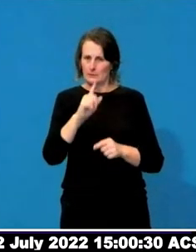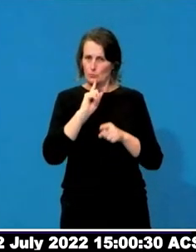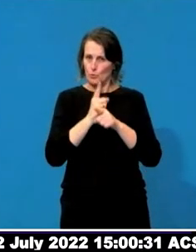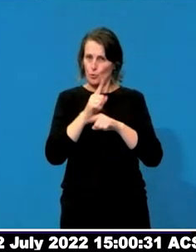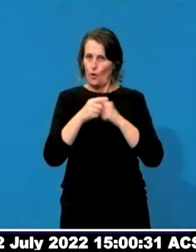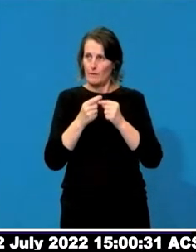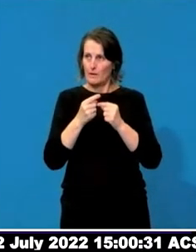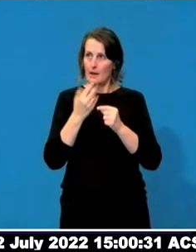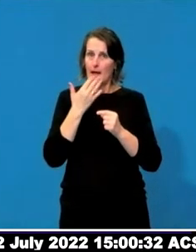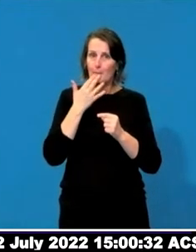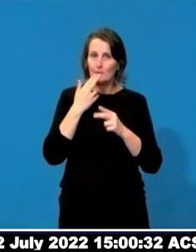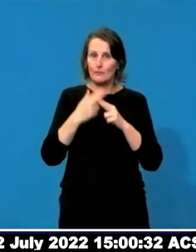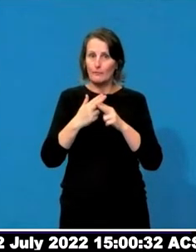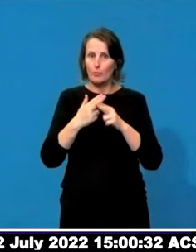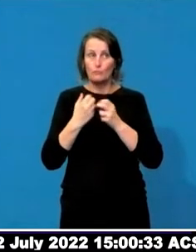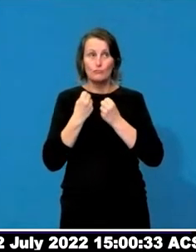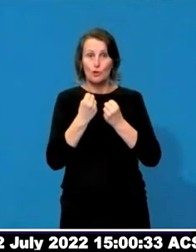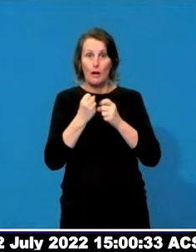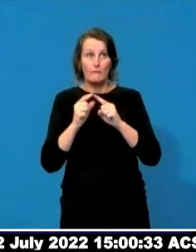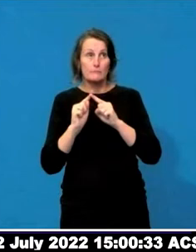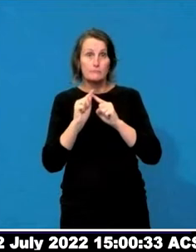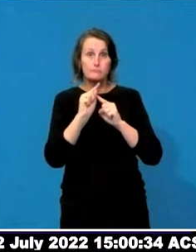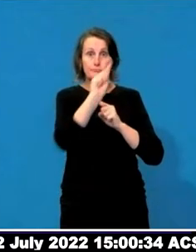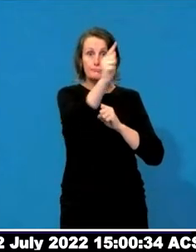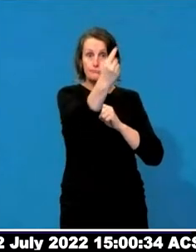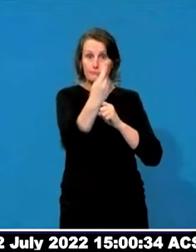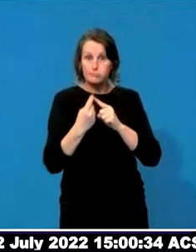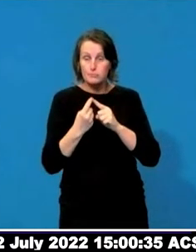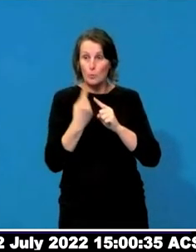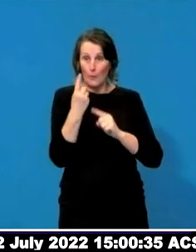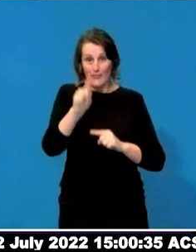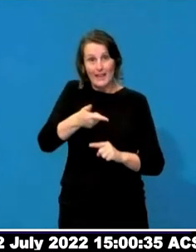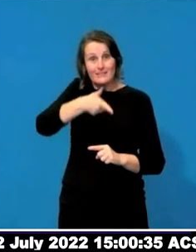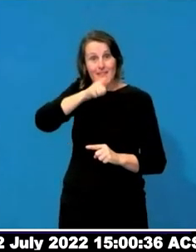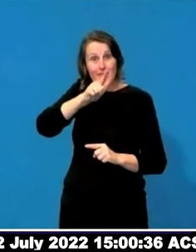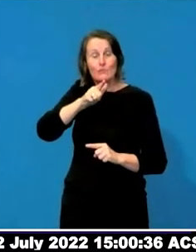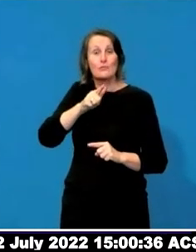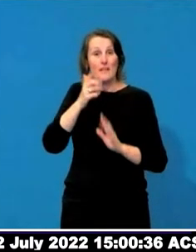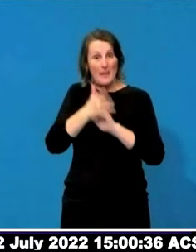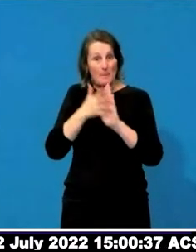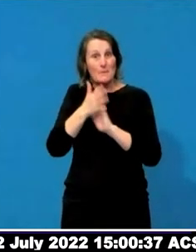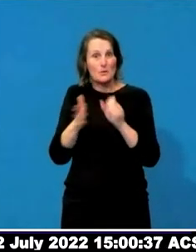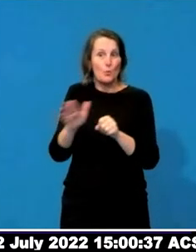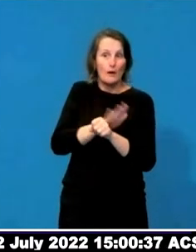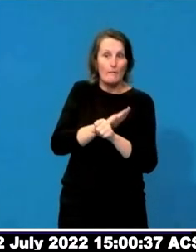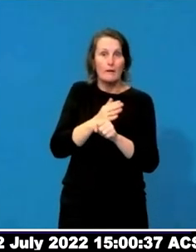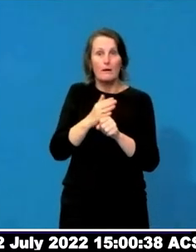does that 1700-odd dollars actually meet the cost of fuel, maintenance, registration of the vehicle?